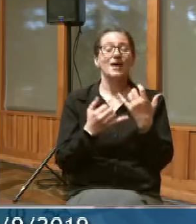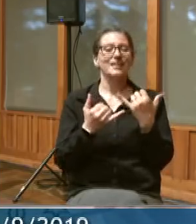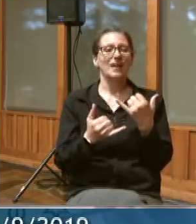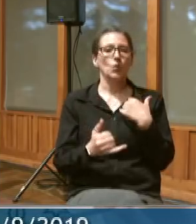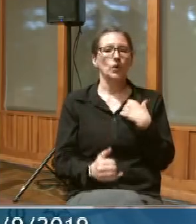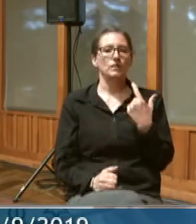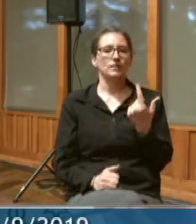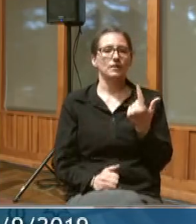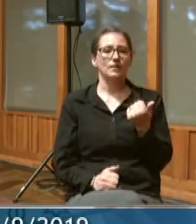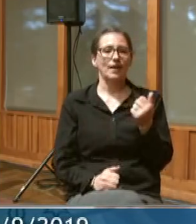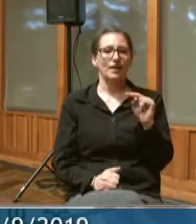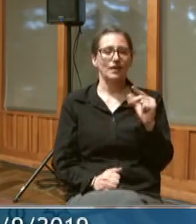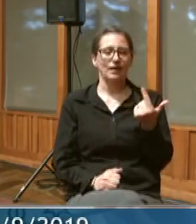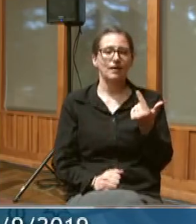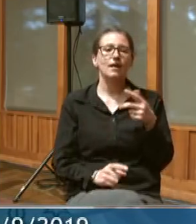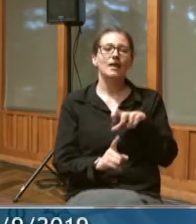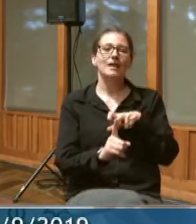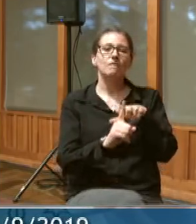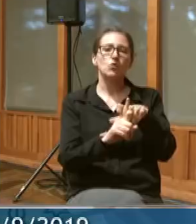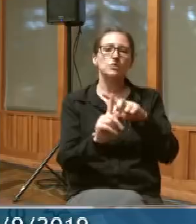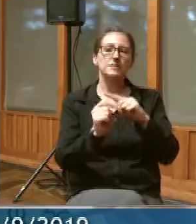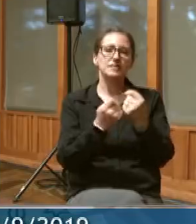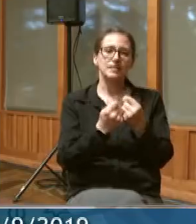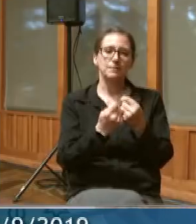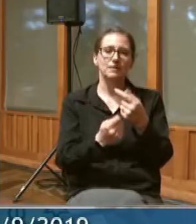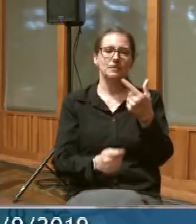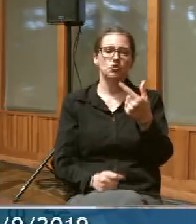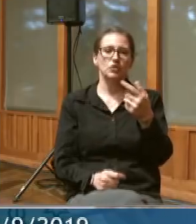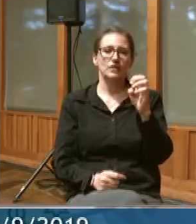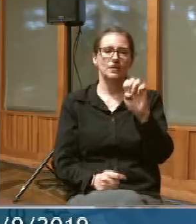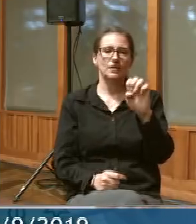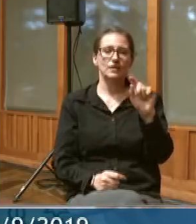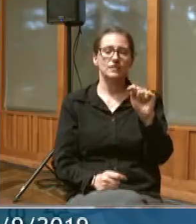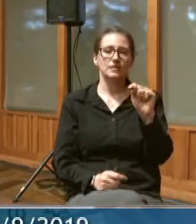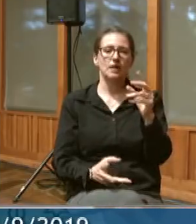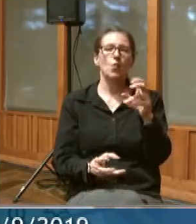ENTIRE PROCESS FOR MANY, MANY YEARS.